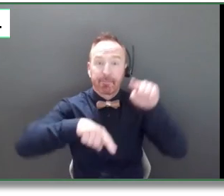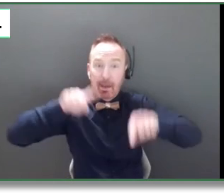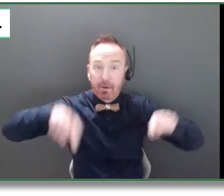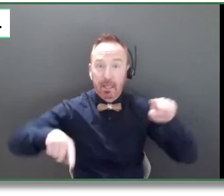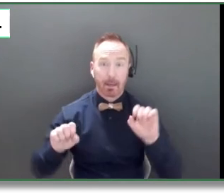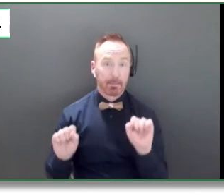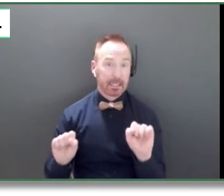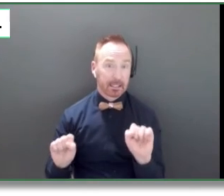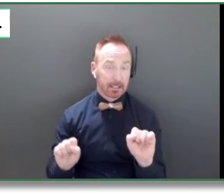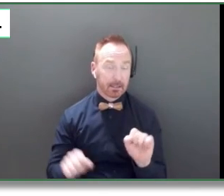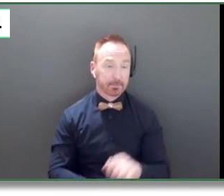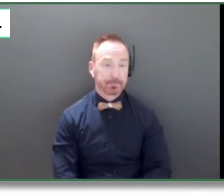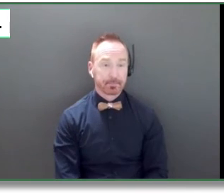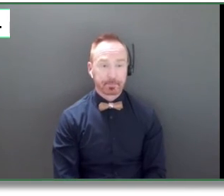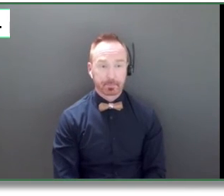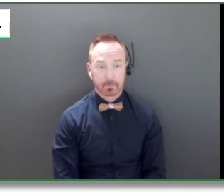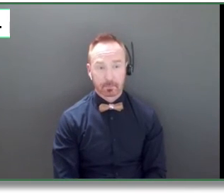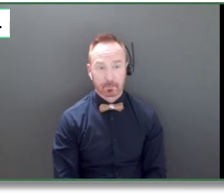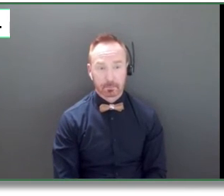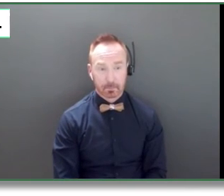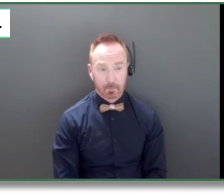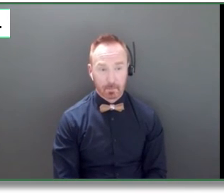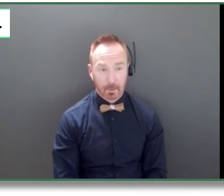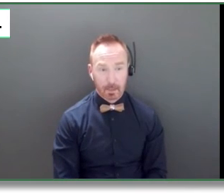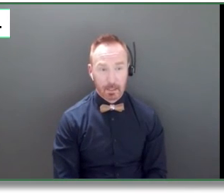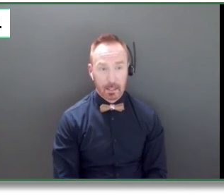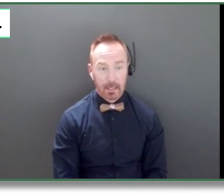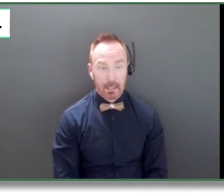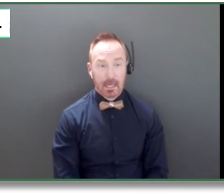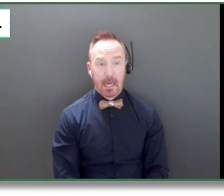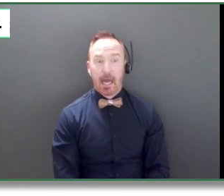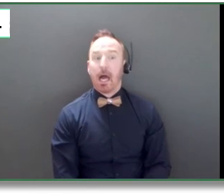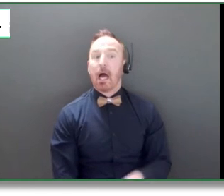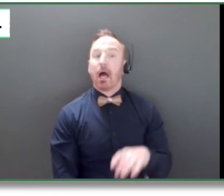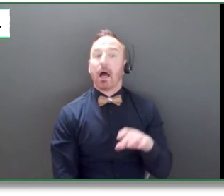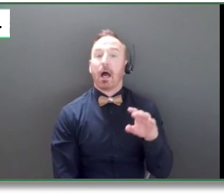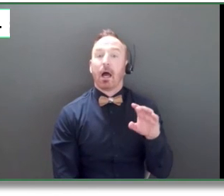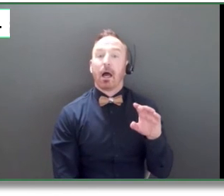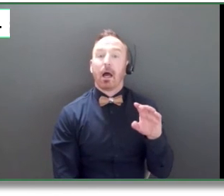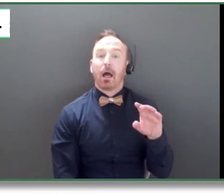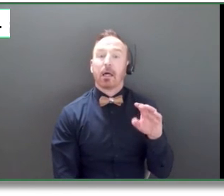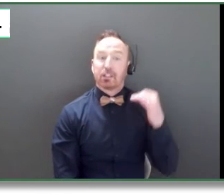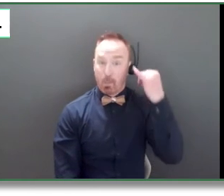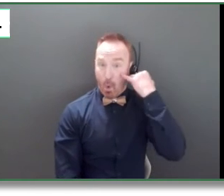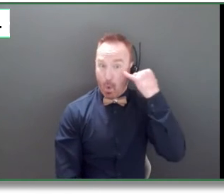so if someone wants a guide or wants to become a guide?